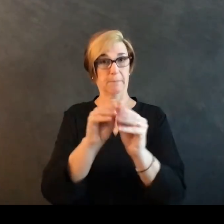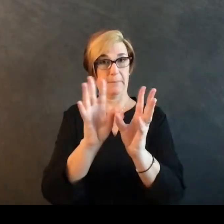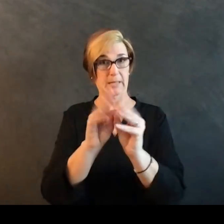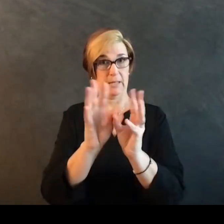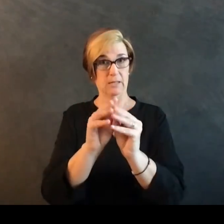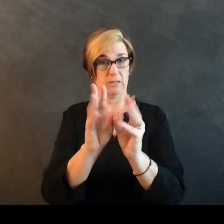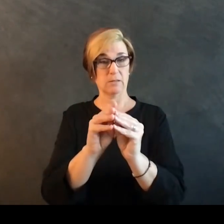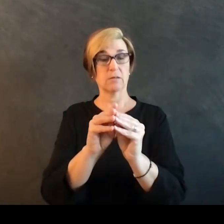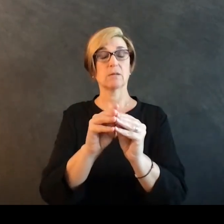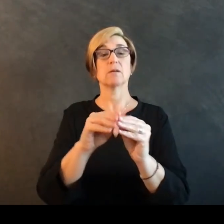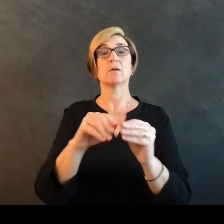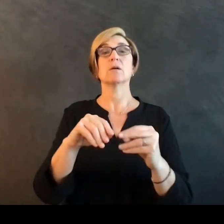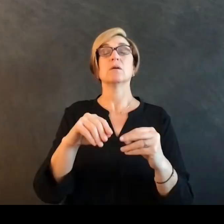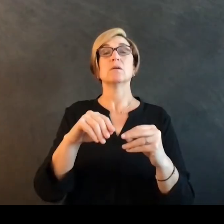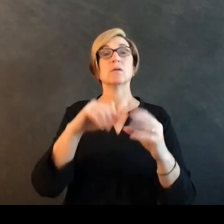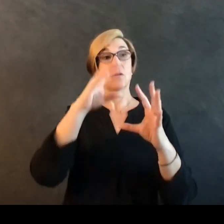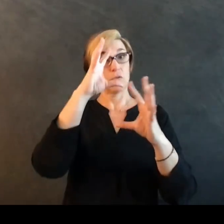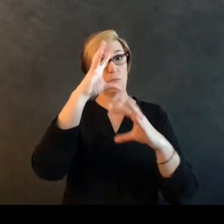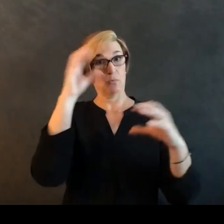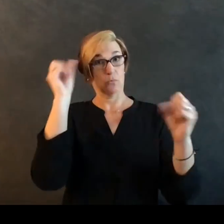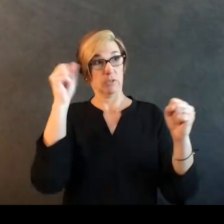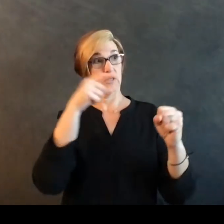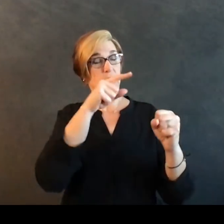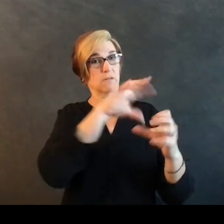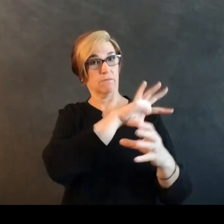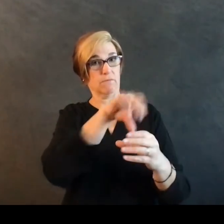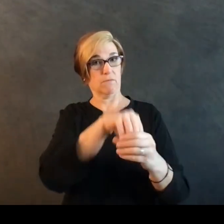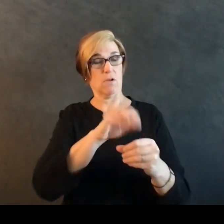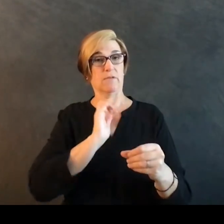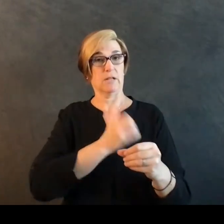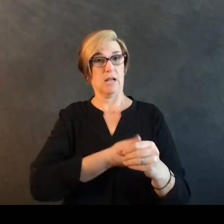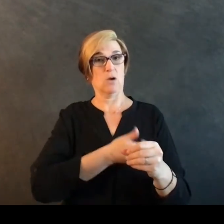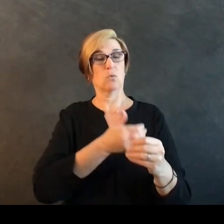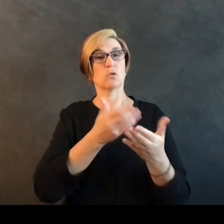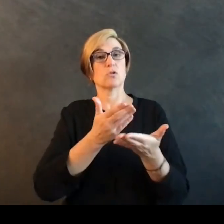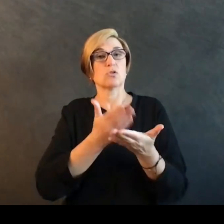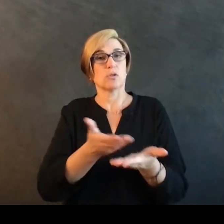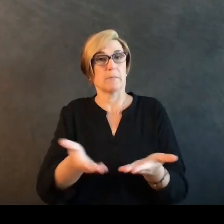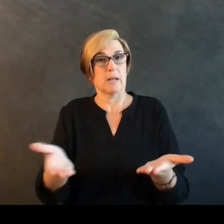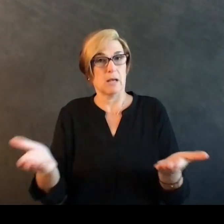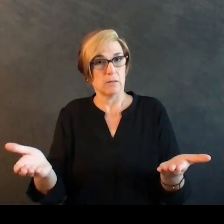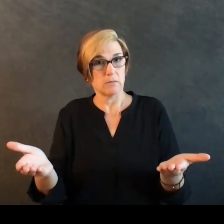of our supply chain team in the Oval Office for an update on the progress